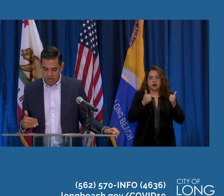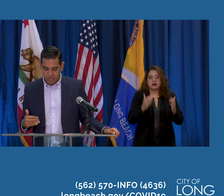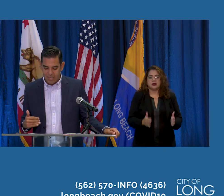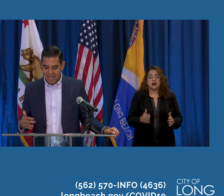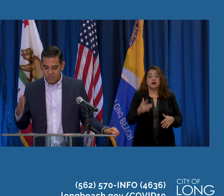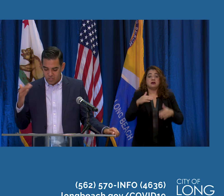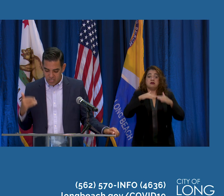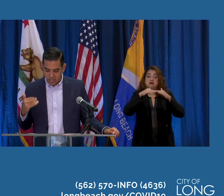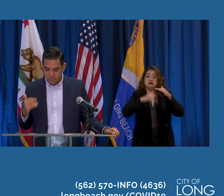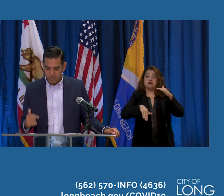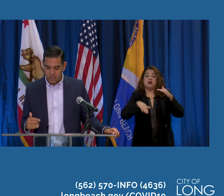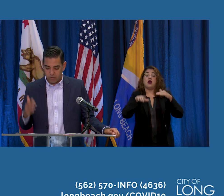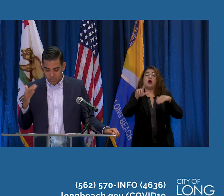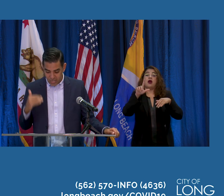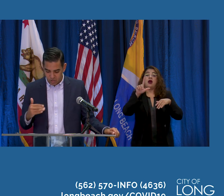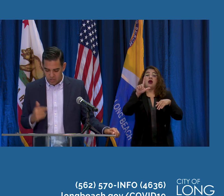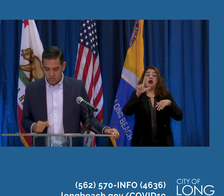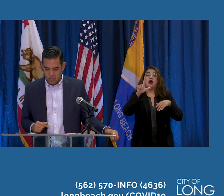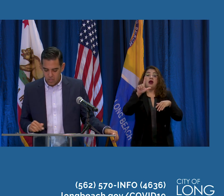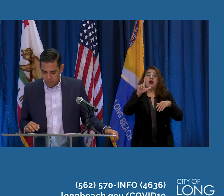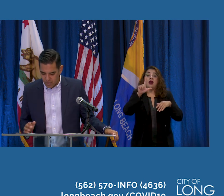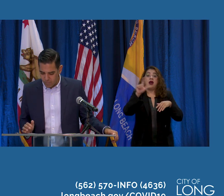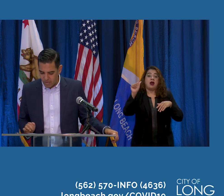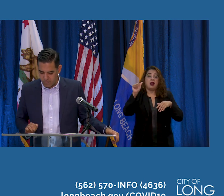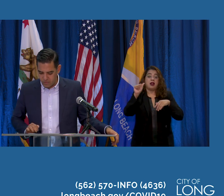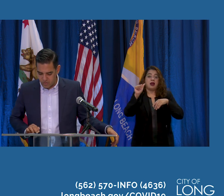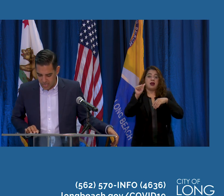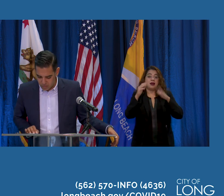L.A County and the city of Los Angeles but above the state.